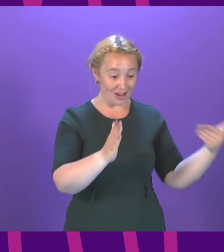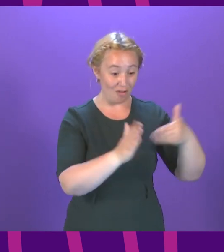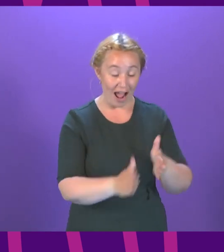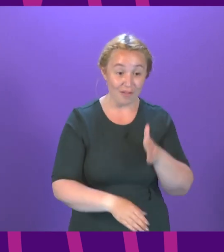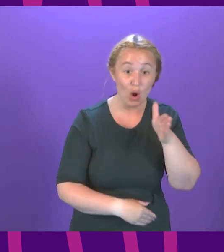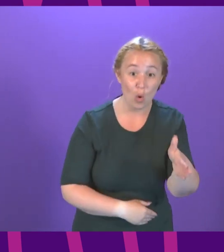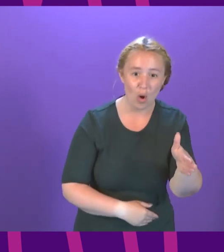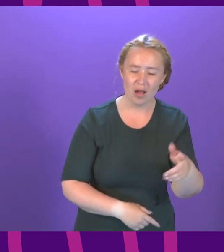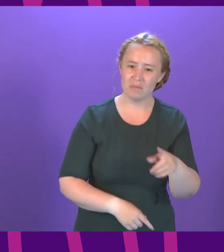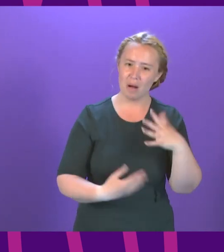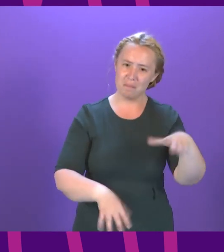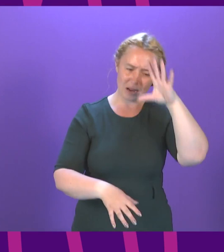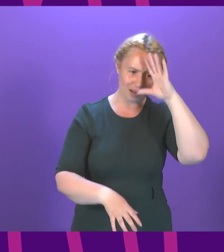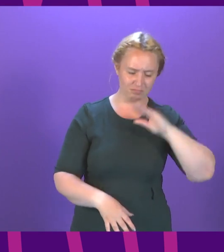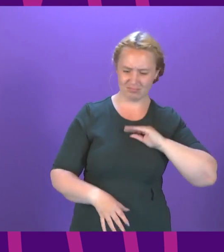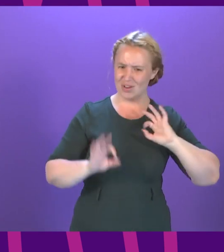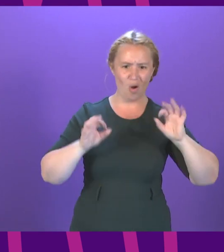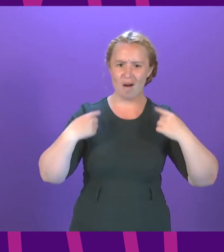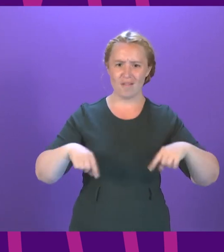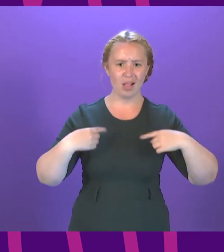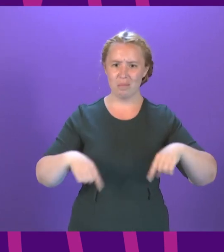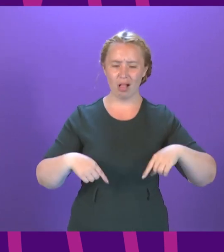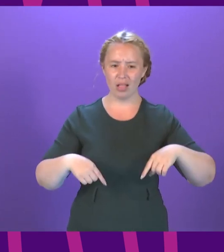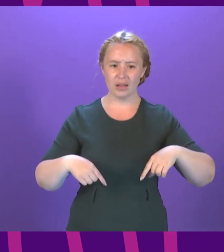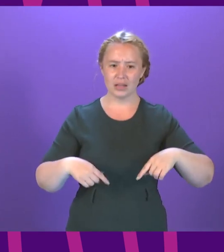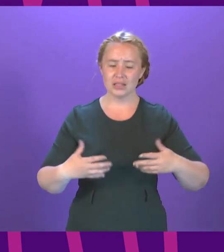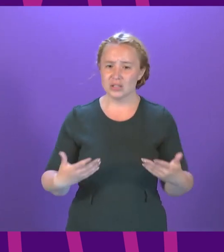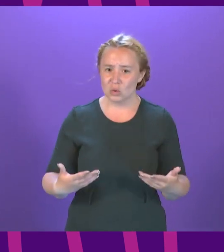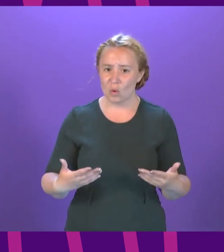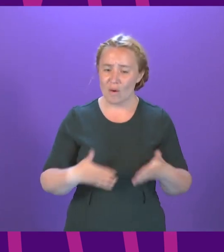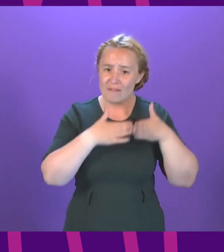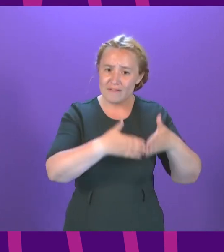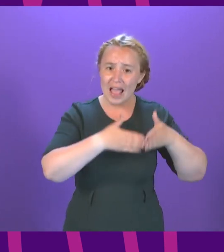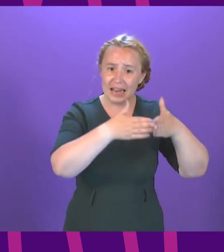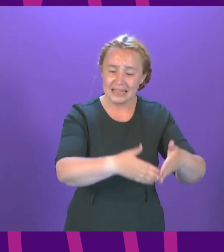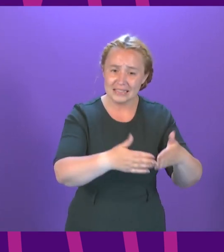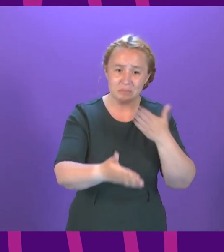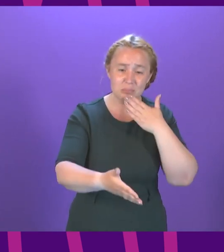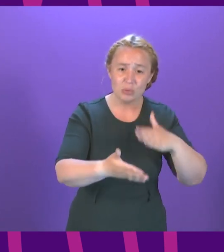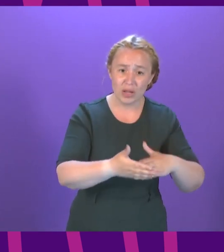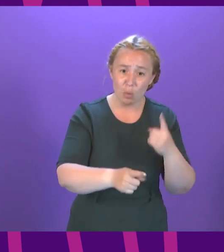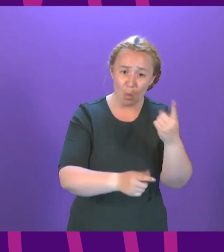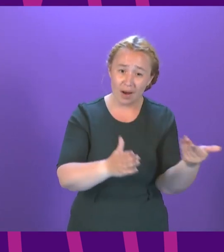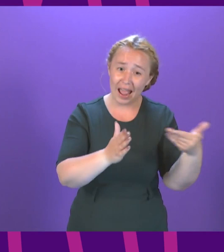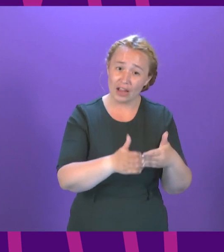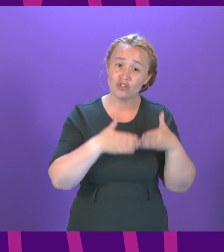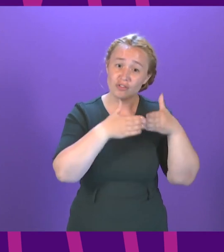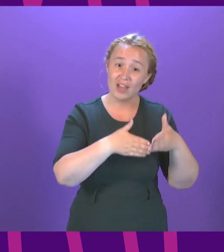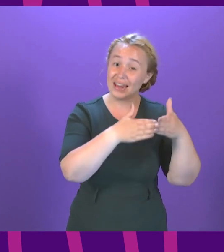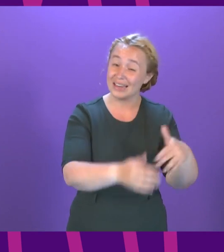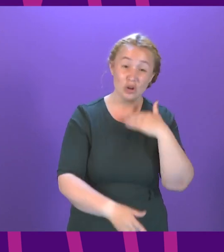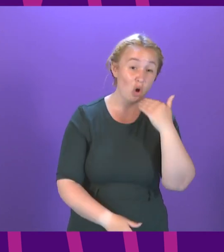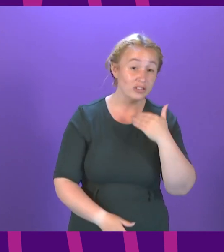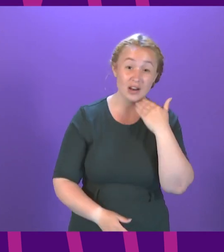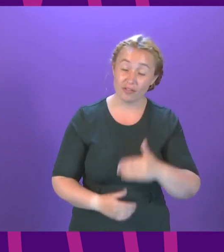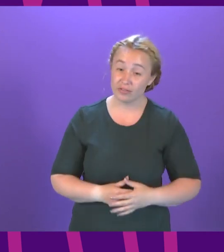such accommodation exists. One additional ferry really will not cut it. Therefore,